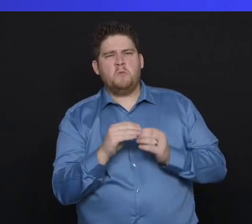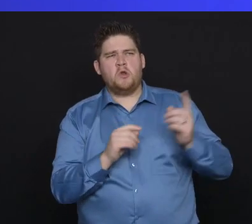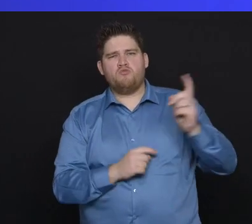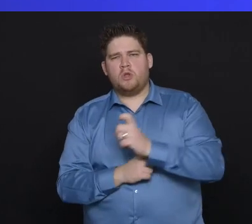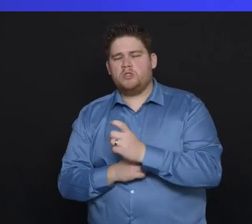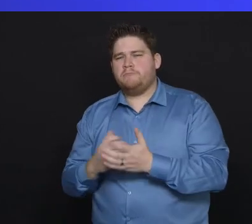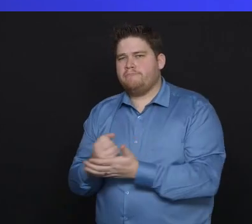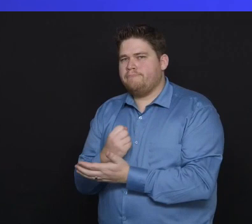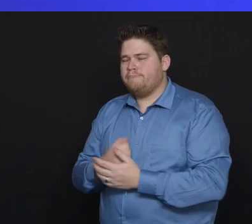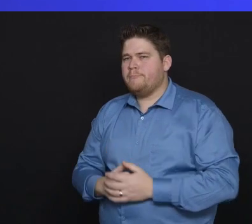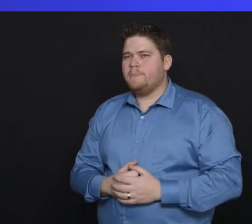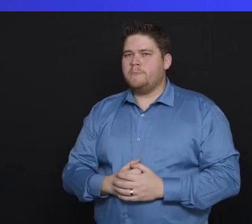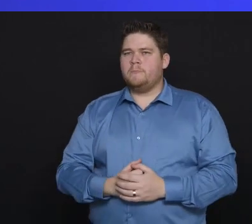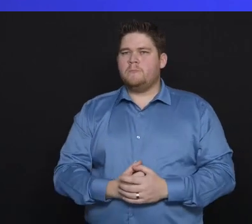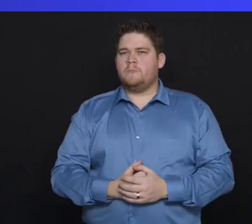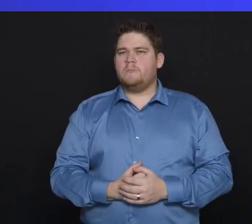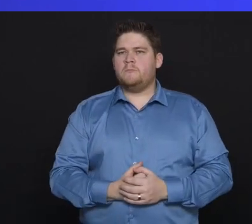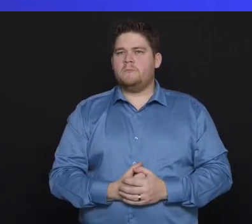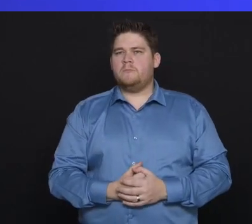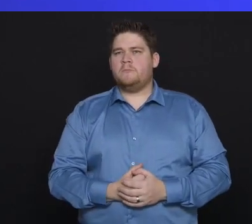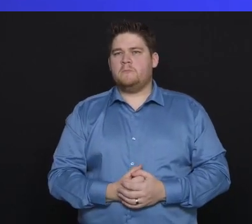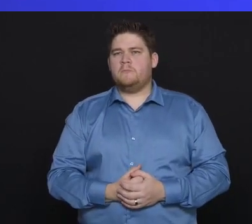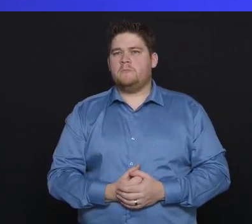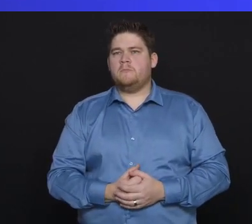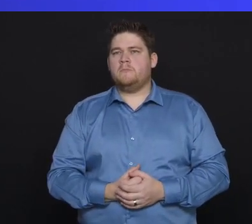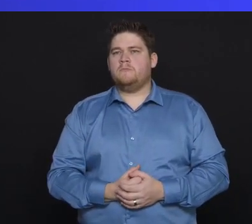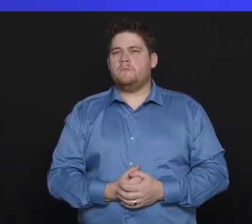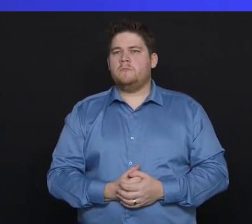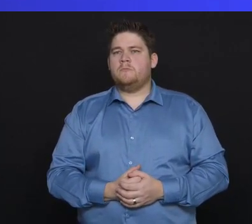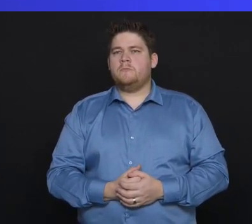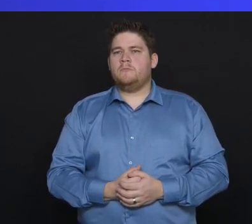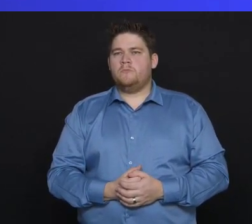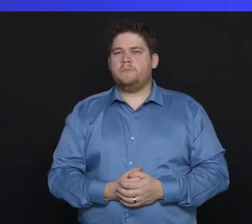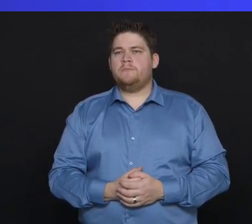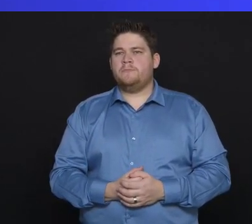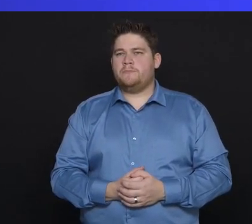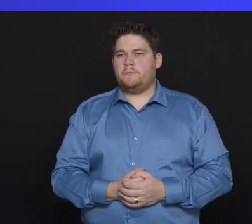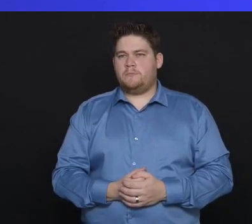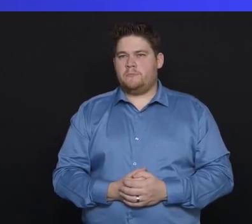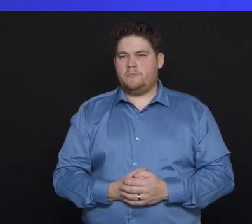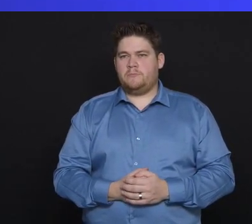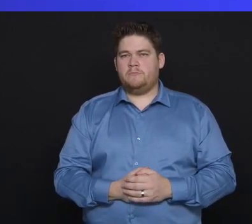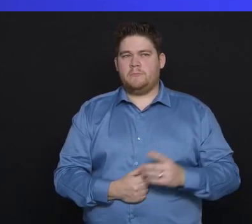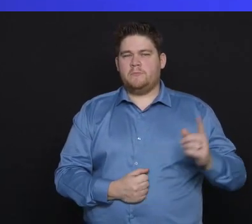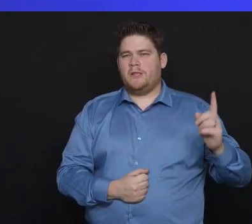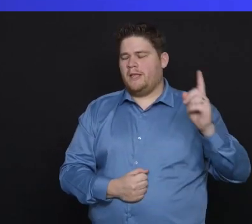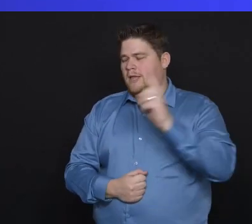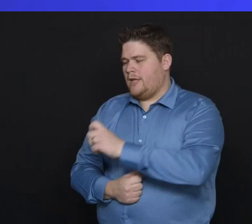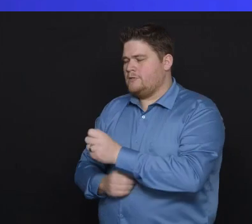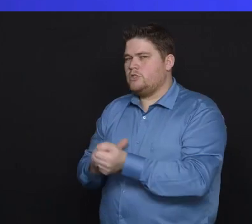Hi, Dr Henry. I'm not asking you to do a prediction, I know you don't like to